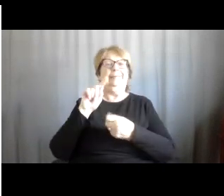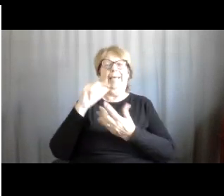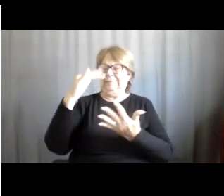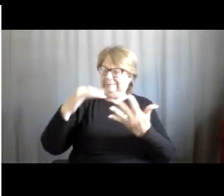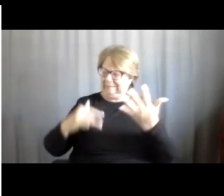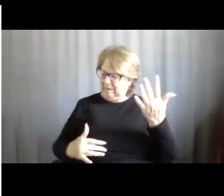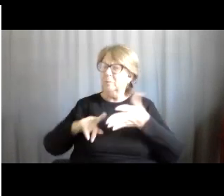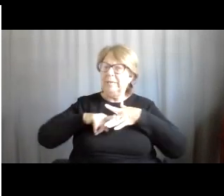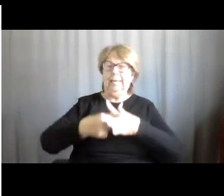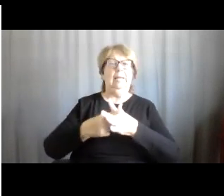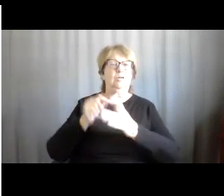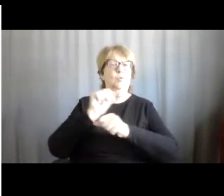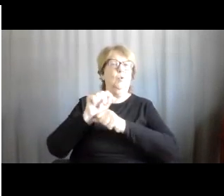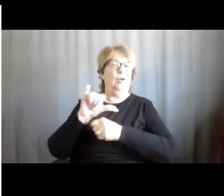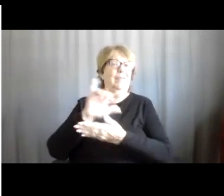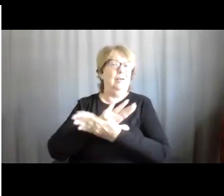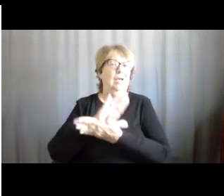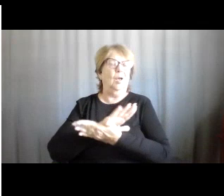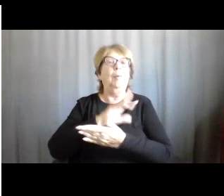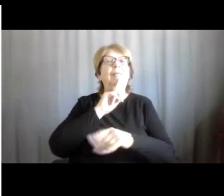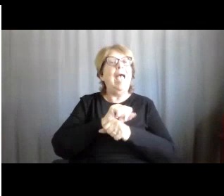[Roby Poche (DES)] The actual Transition plan document will